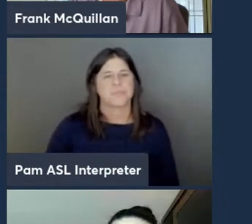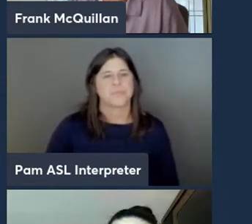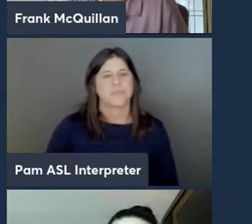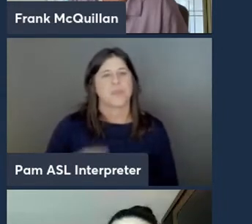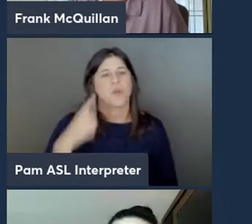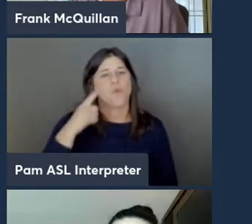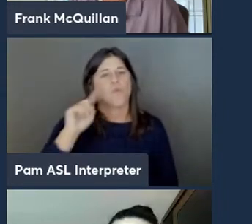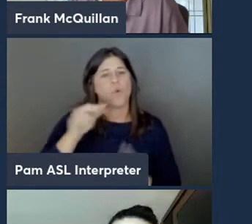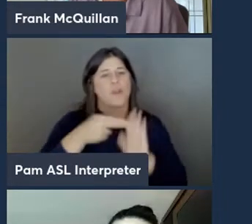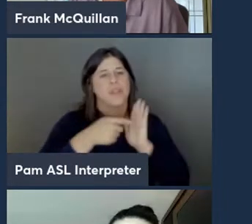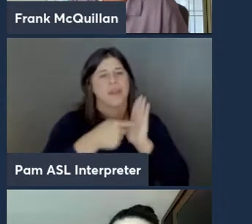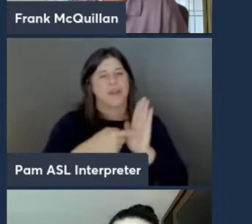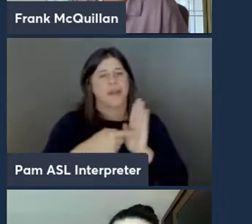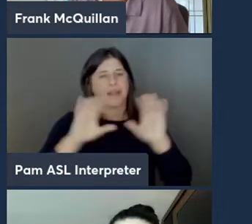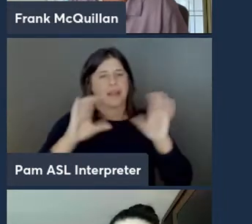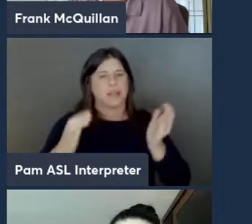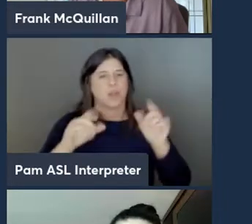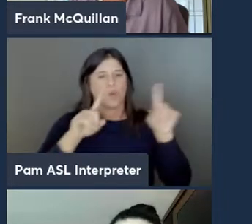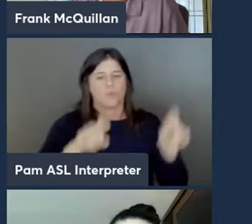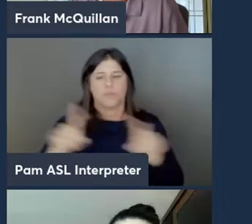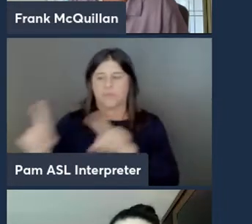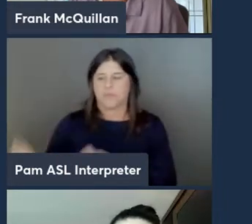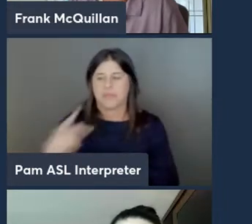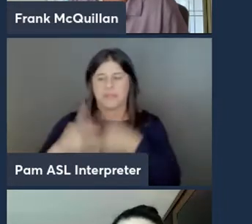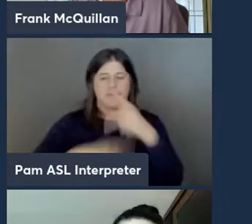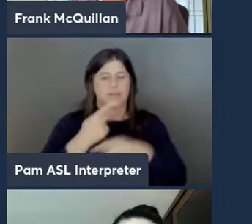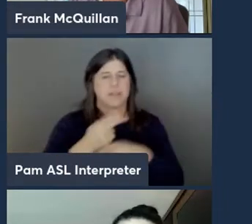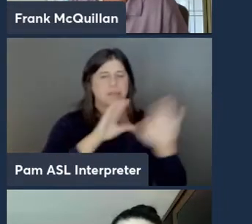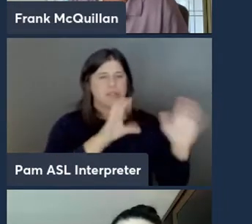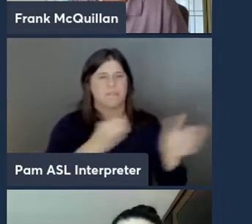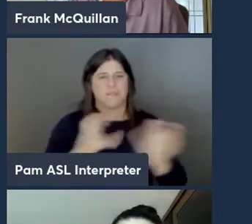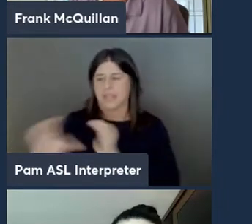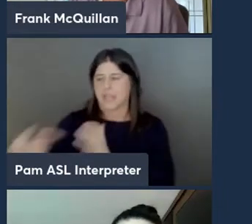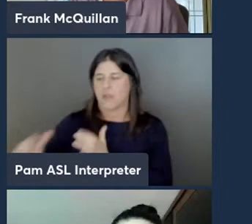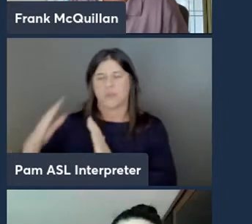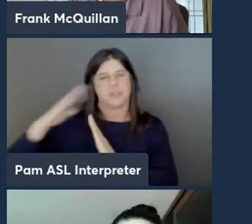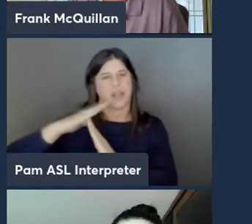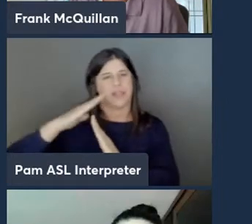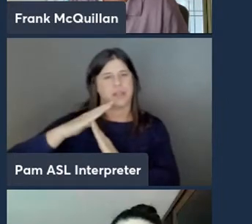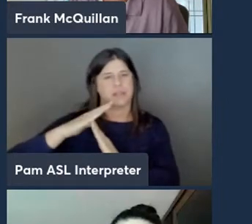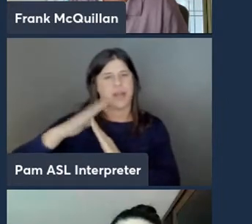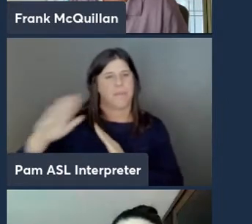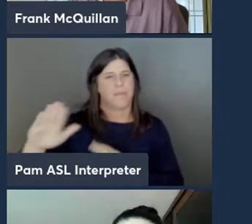experiment we were testing two different types of categories at the top of our bookstore.